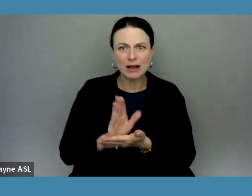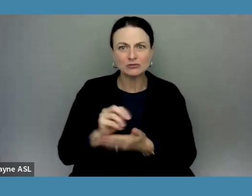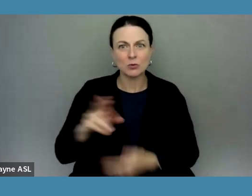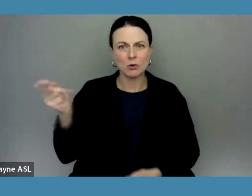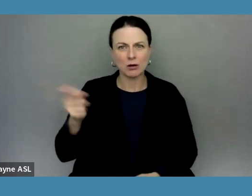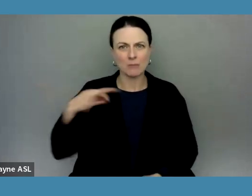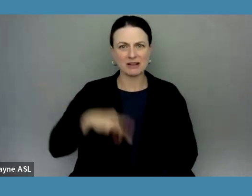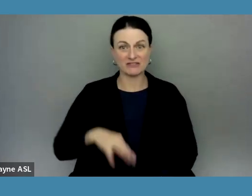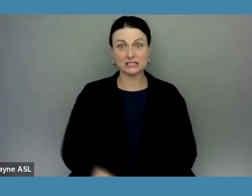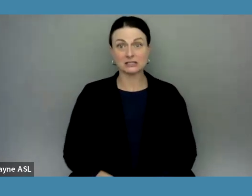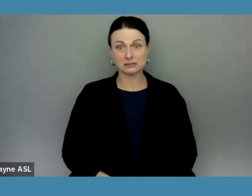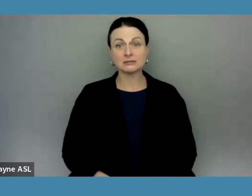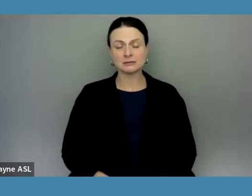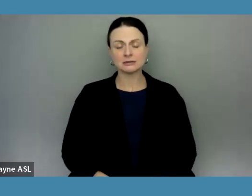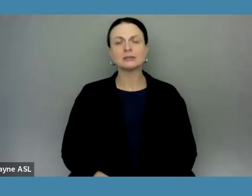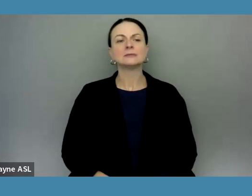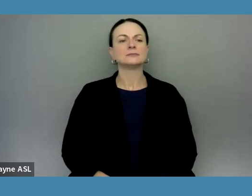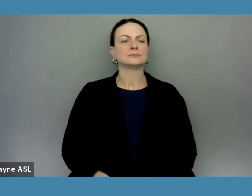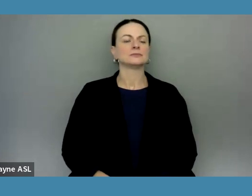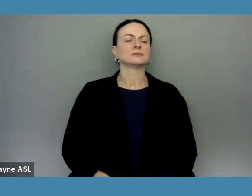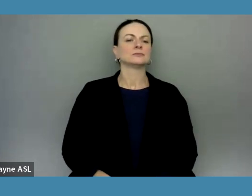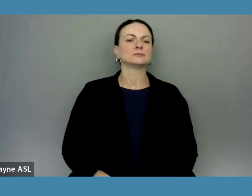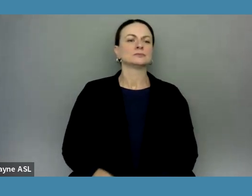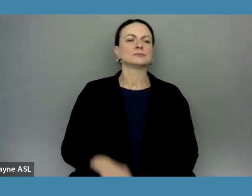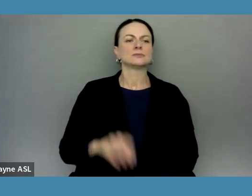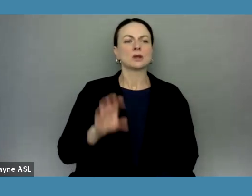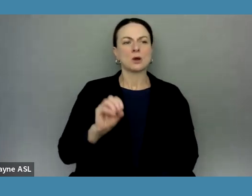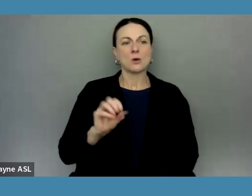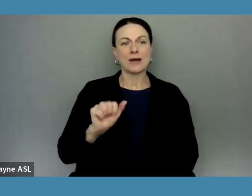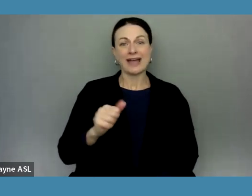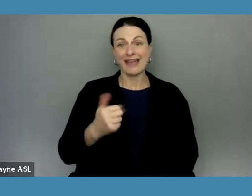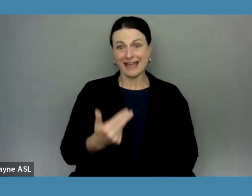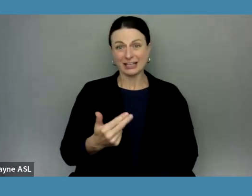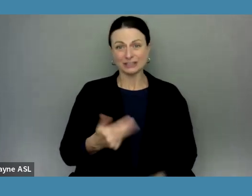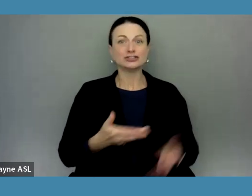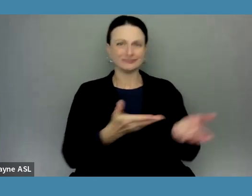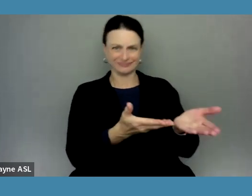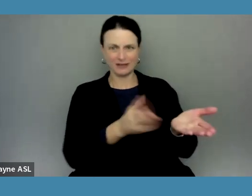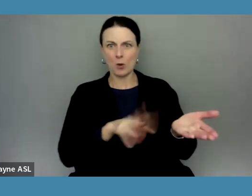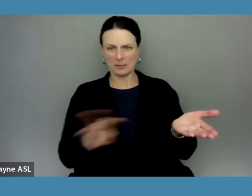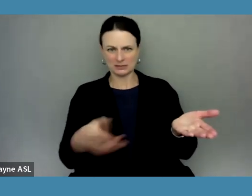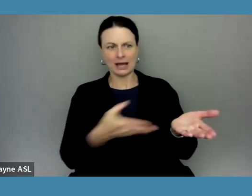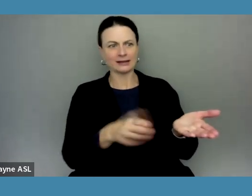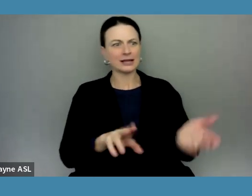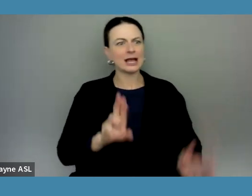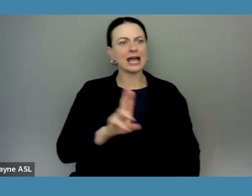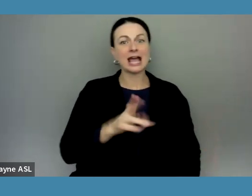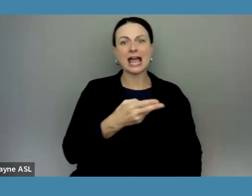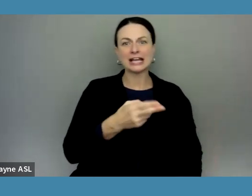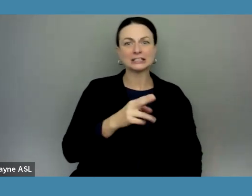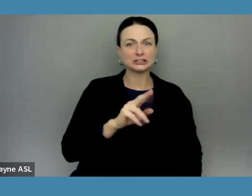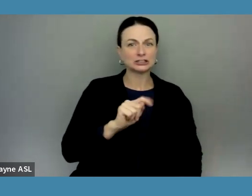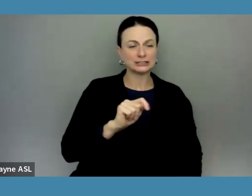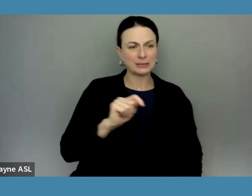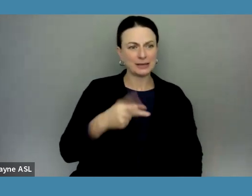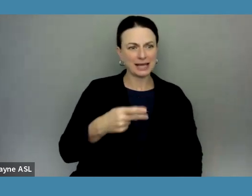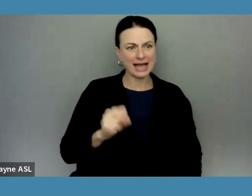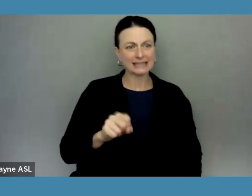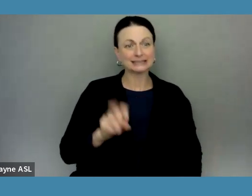And the Office of Appeal hearings website can be found at https, www.myflfamilies.com, backslash, about, slash, us,